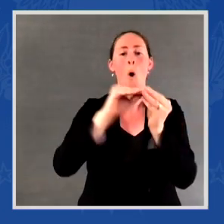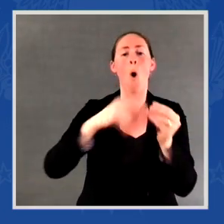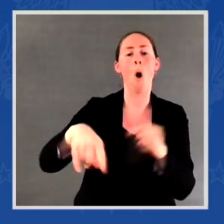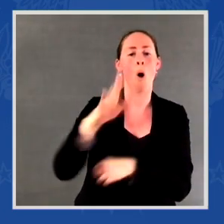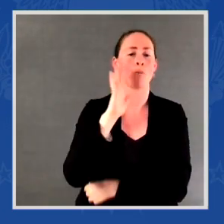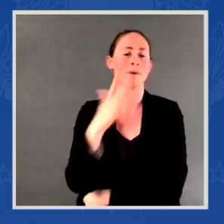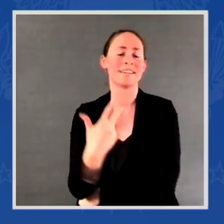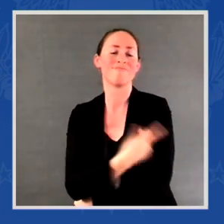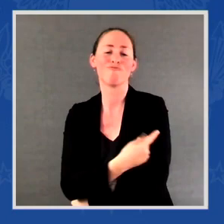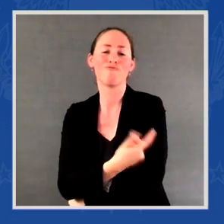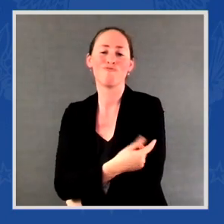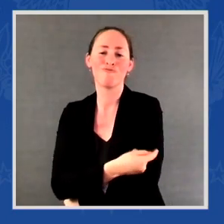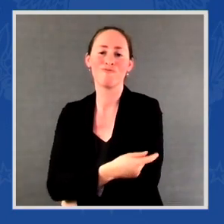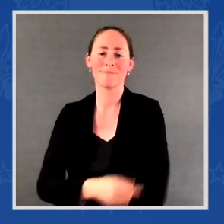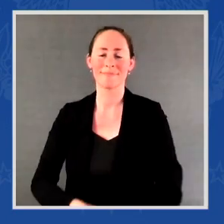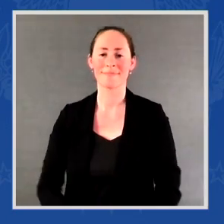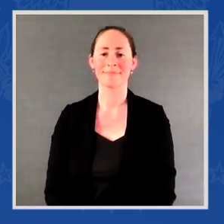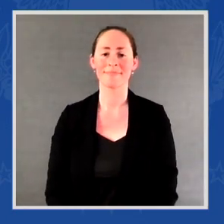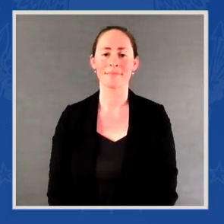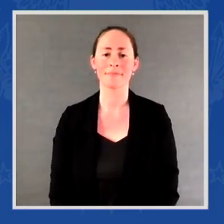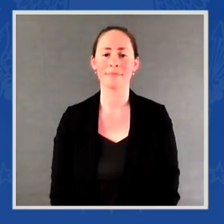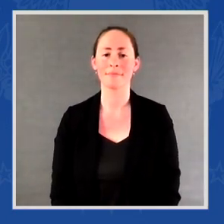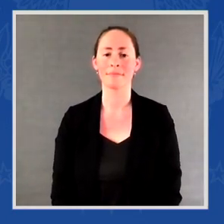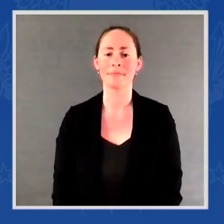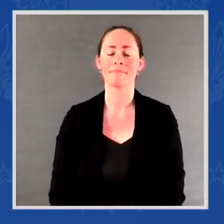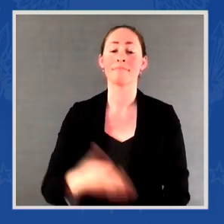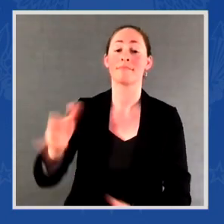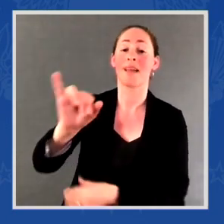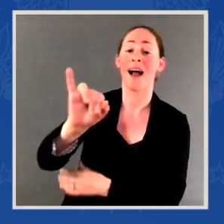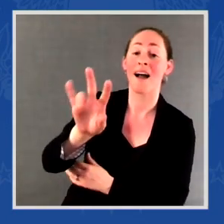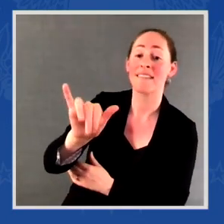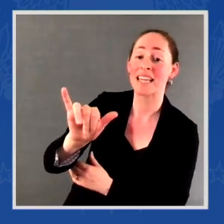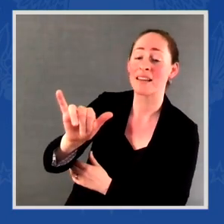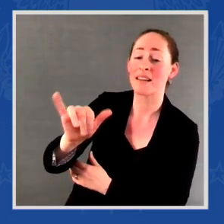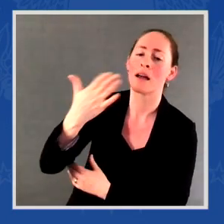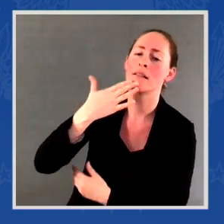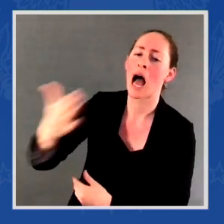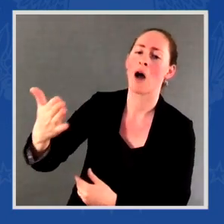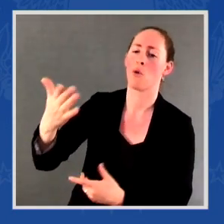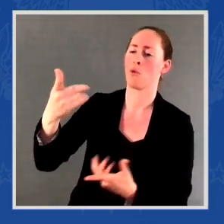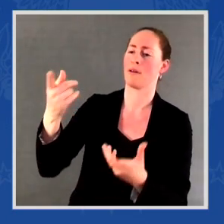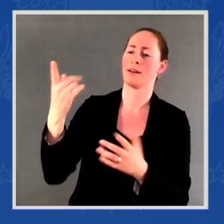So, Ive, thank you for representing the best of us. Thank all of you for representing the best of us.